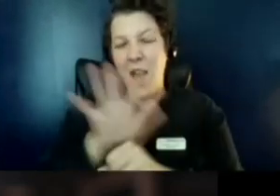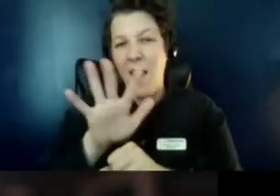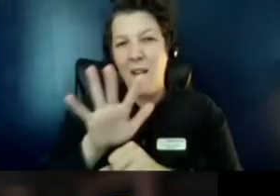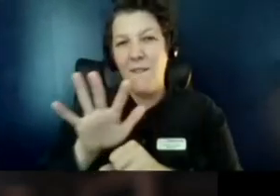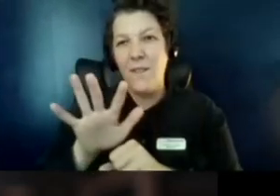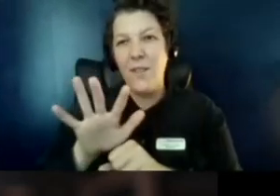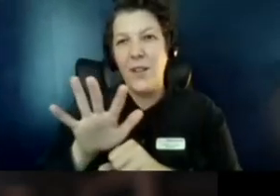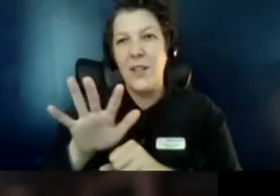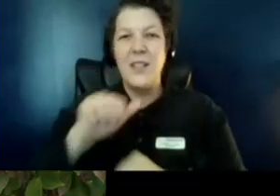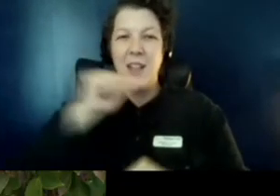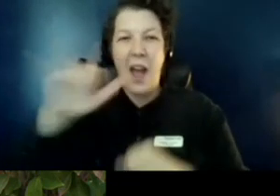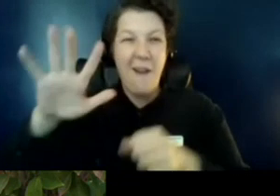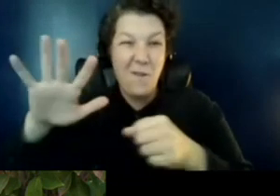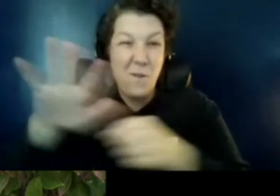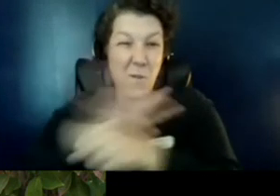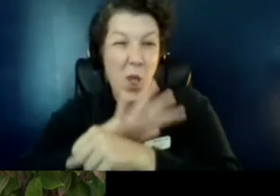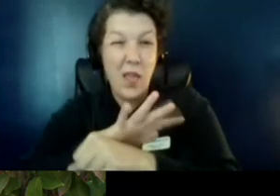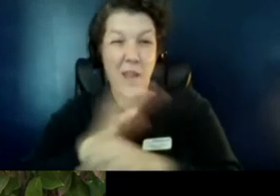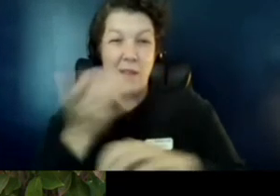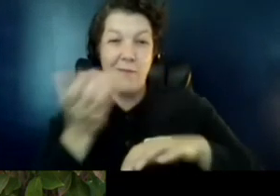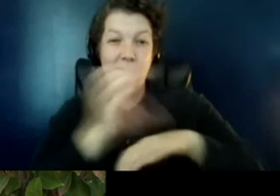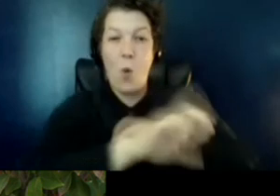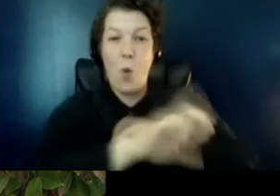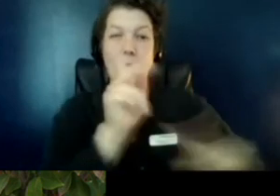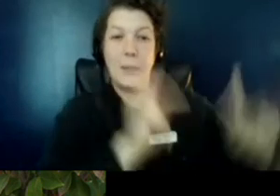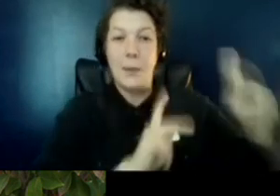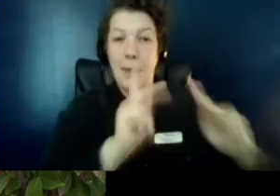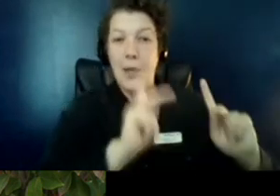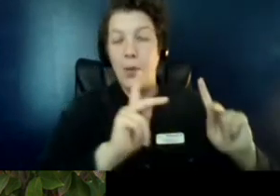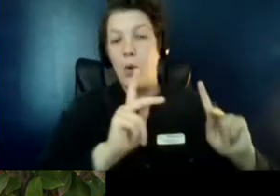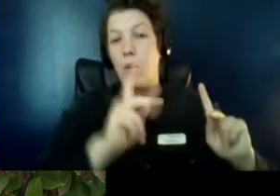adaptable. >> Jared, that's all we're going to have time